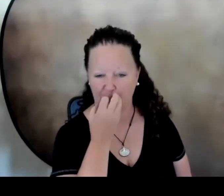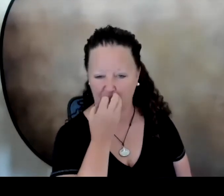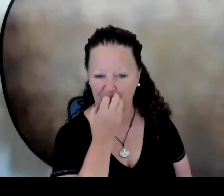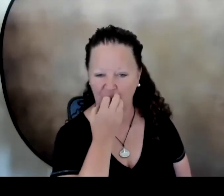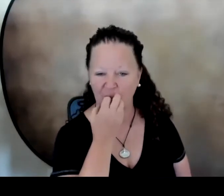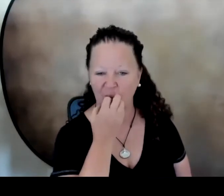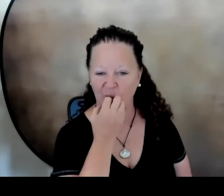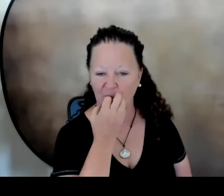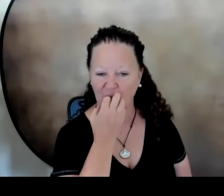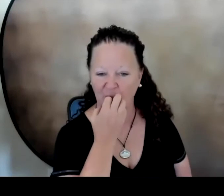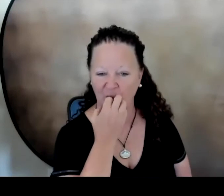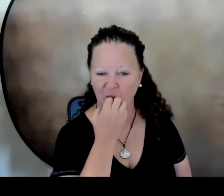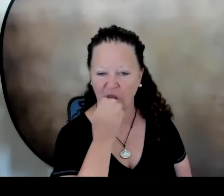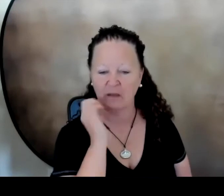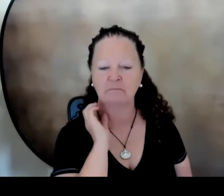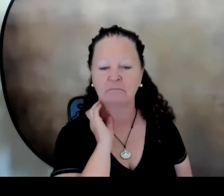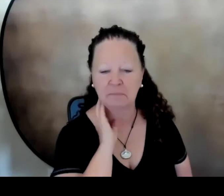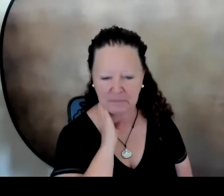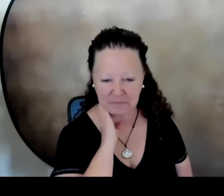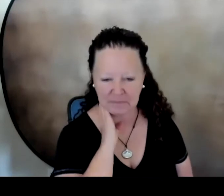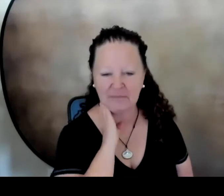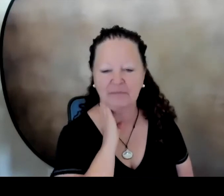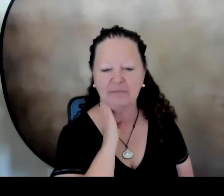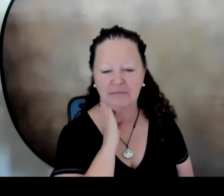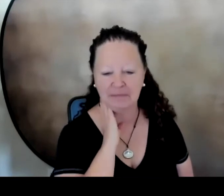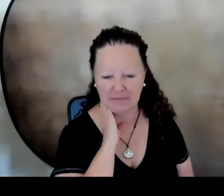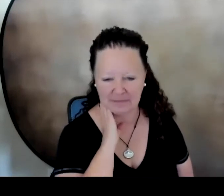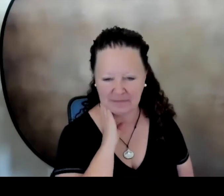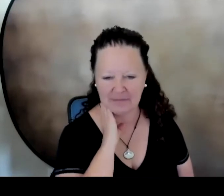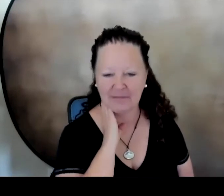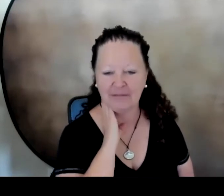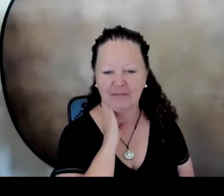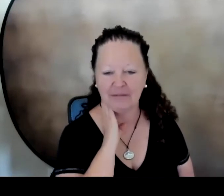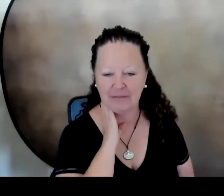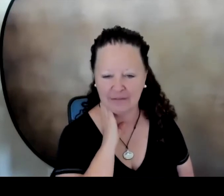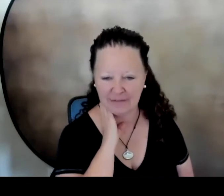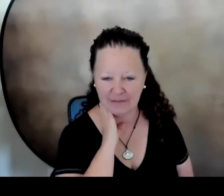Where you saute like onions, and like ground shrimp,